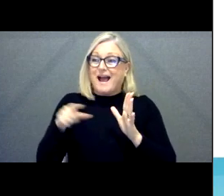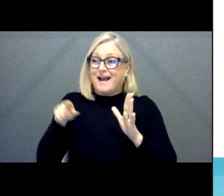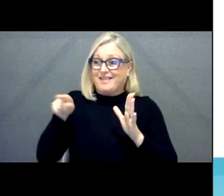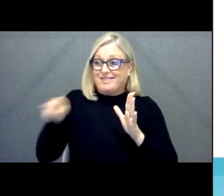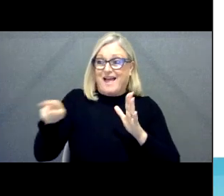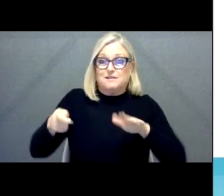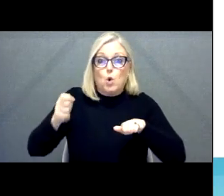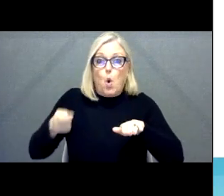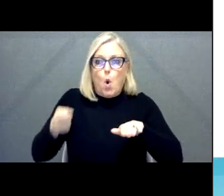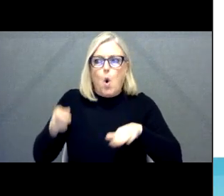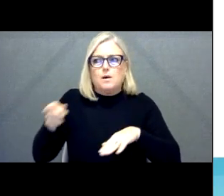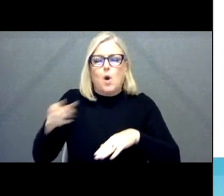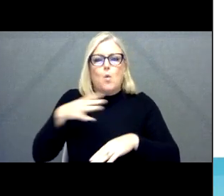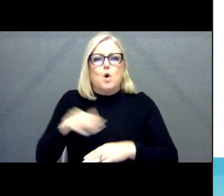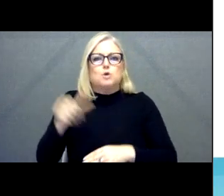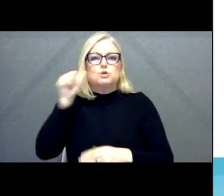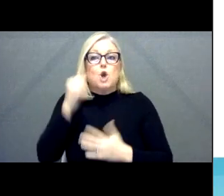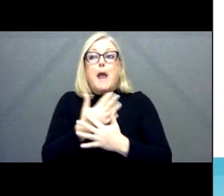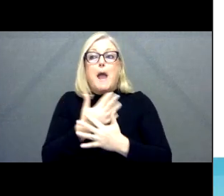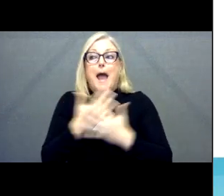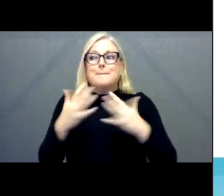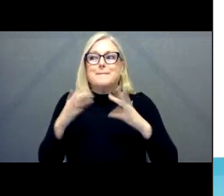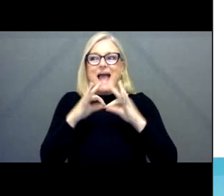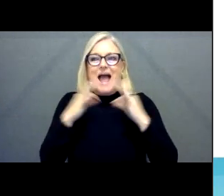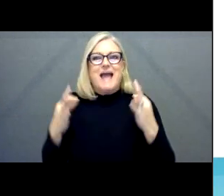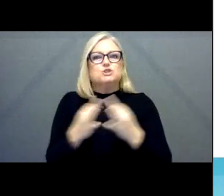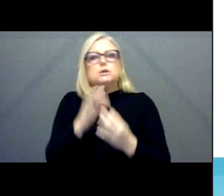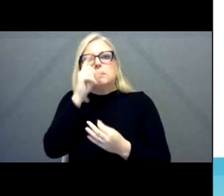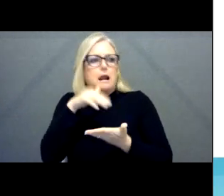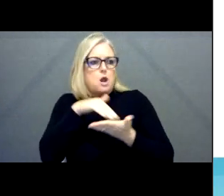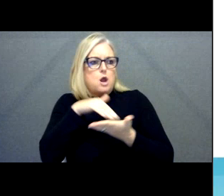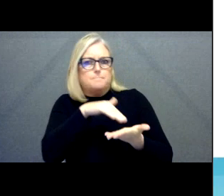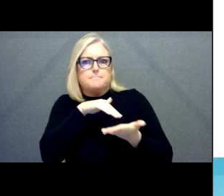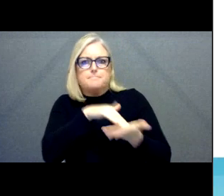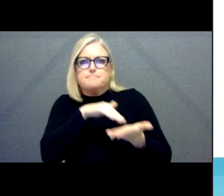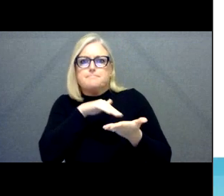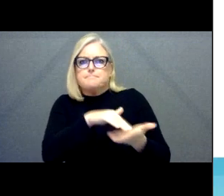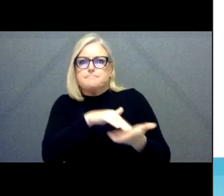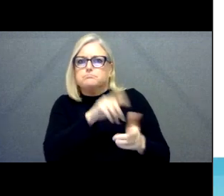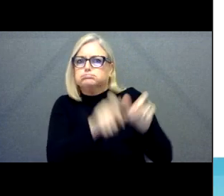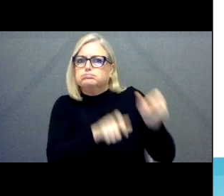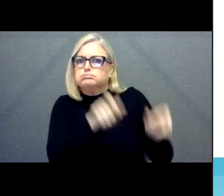know how many agencies out there might work with people who not only might be people you refer to